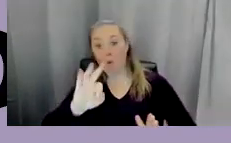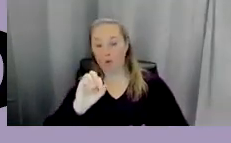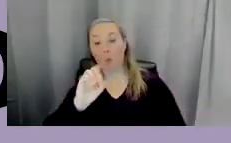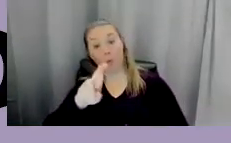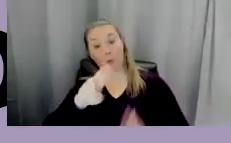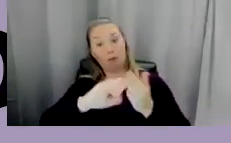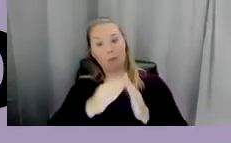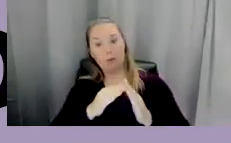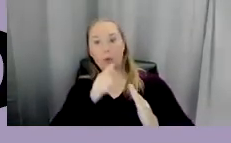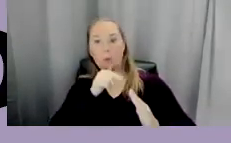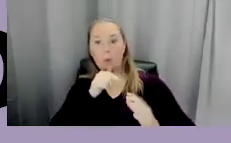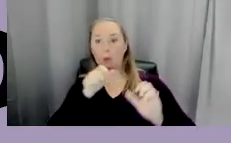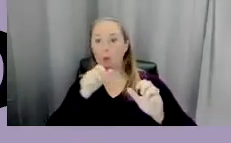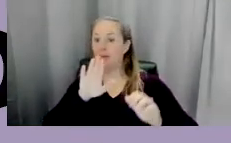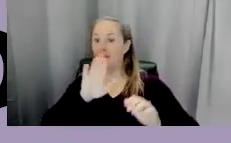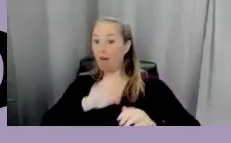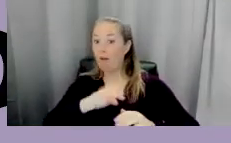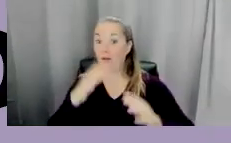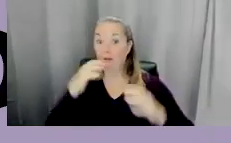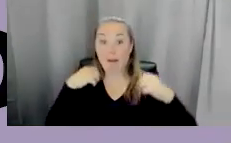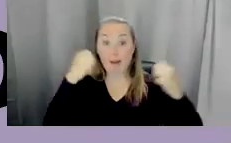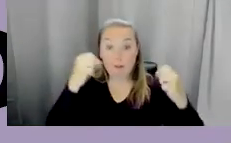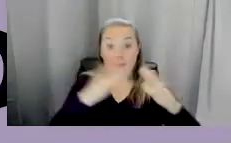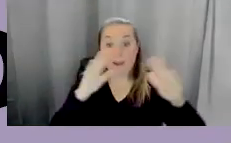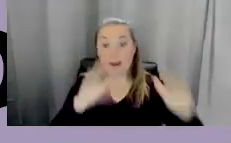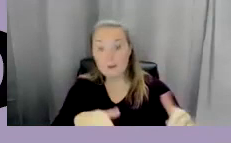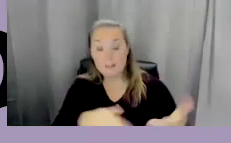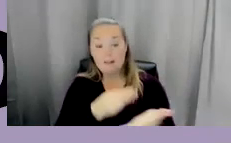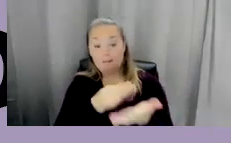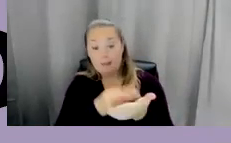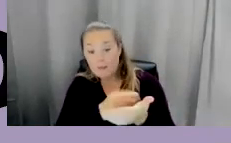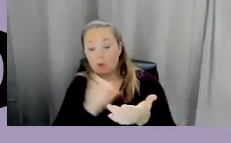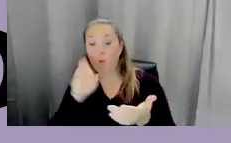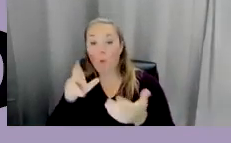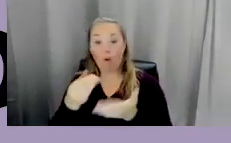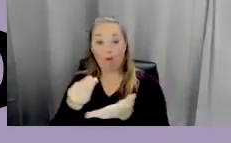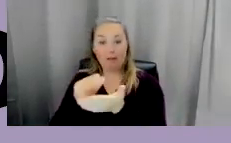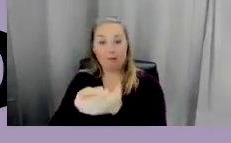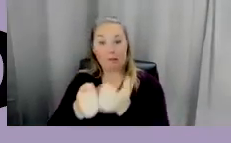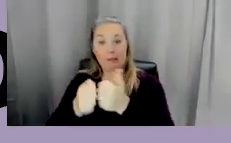IS AS FOLLOWS AND I WILL JUST READ THE DEFINITION. IT DOESN' T HAVE ANY AGE RANGE IN IT. THE DEFINITION IN THE LEVY IS